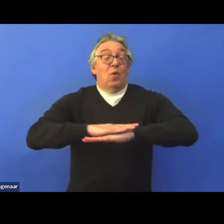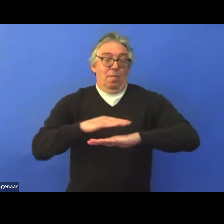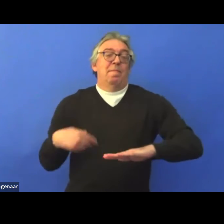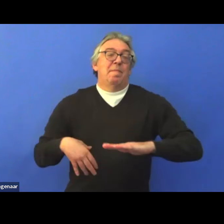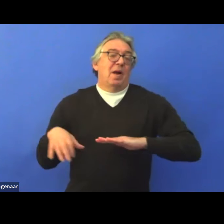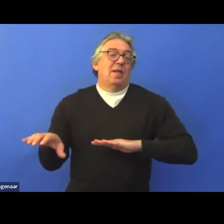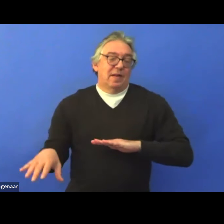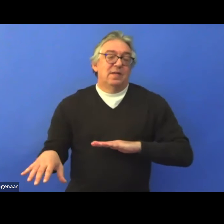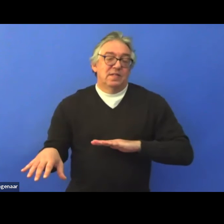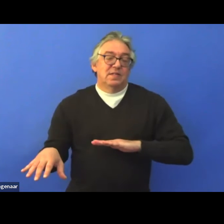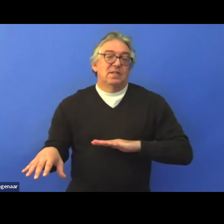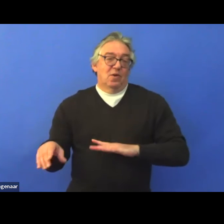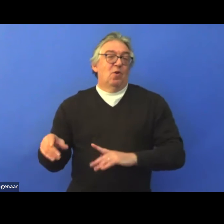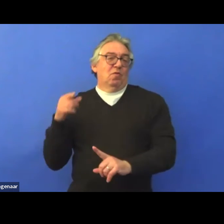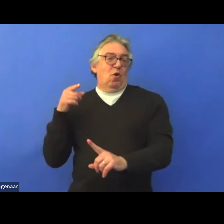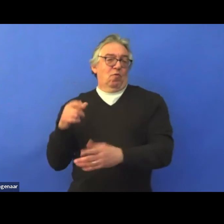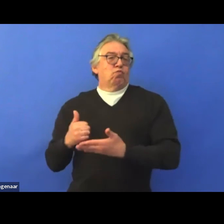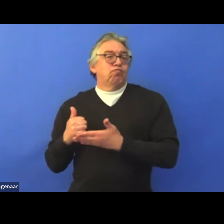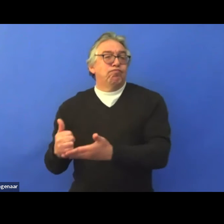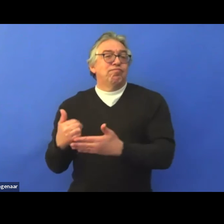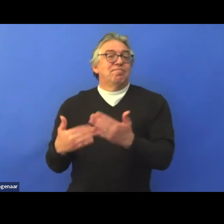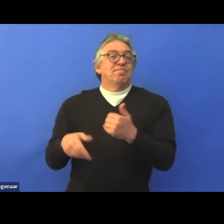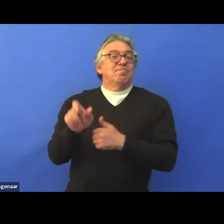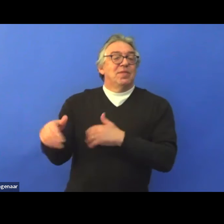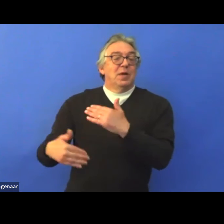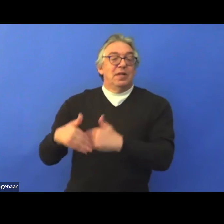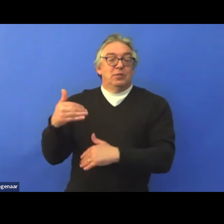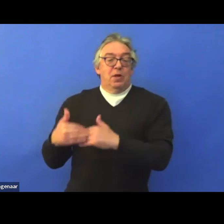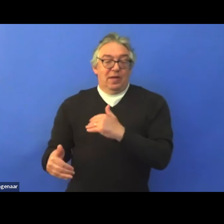An is a design to bring disabled job seekers